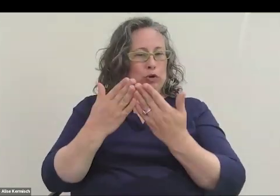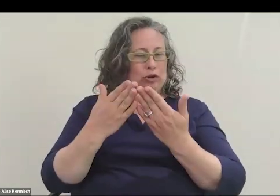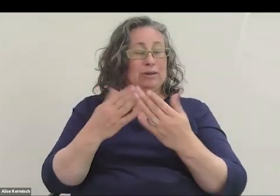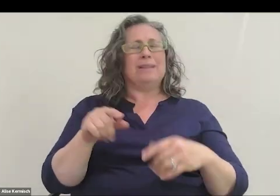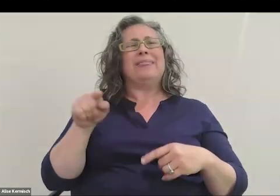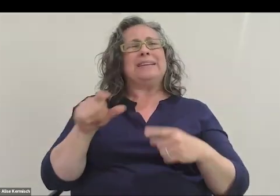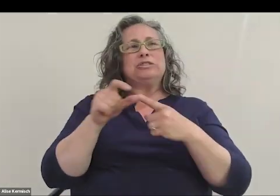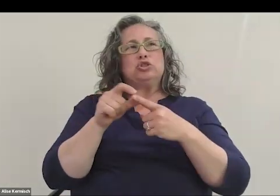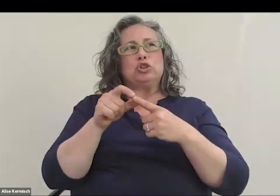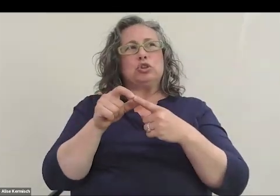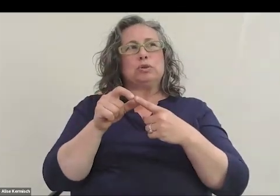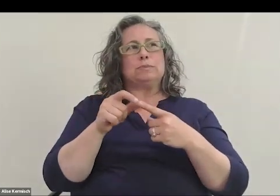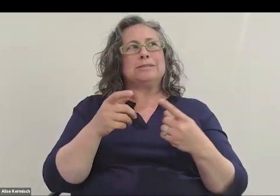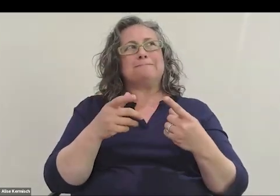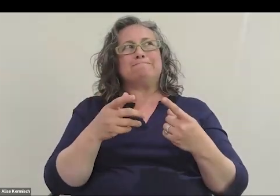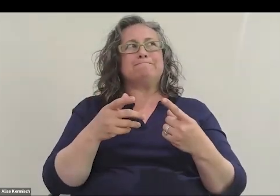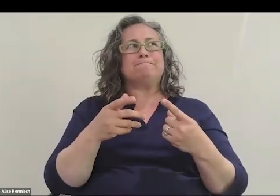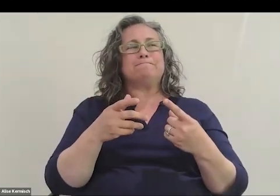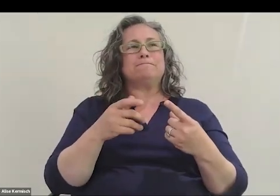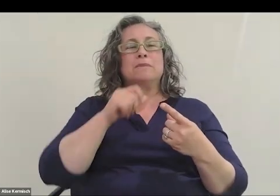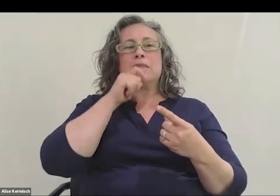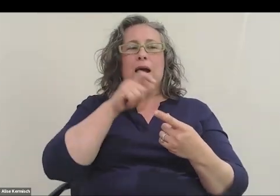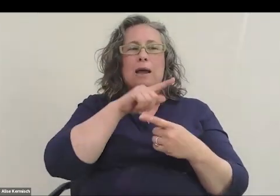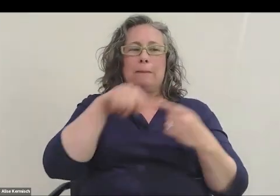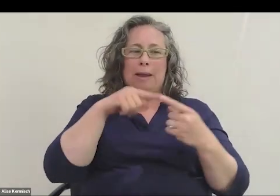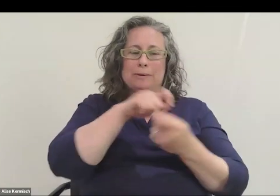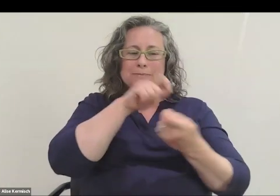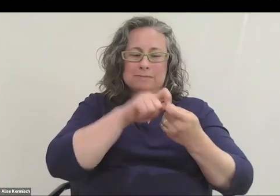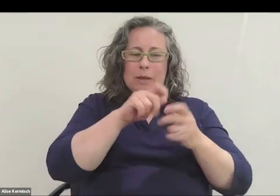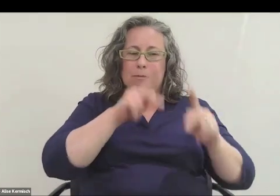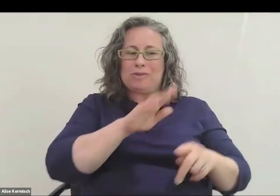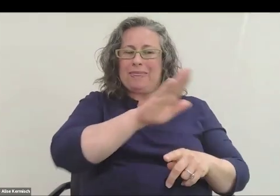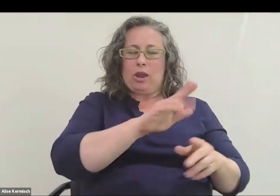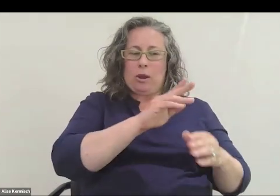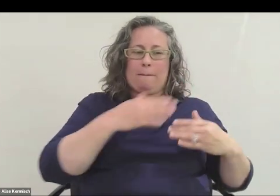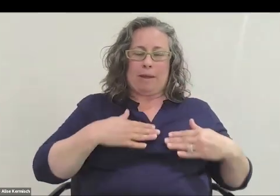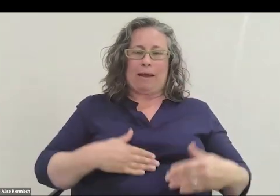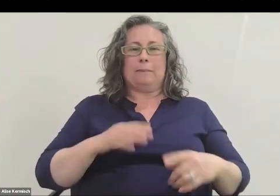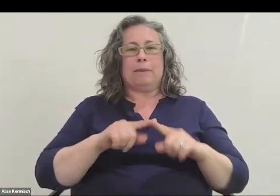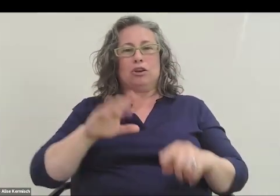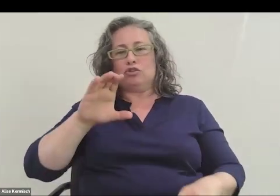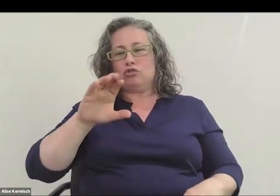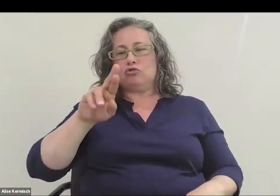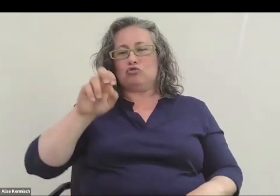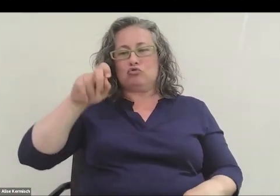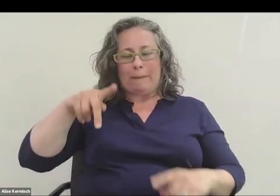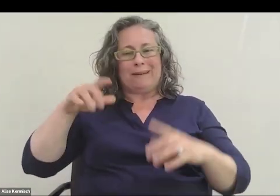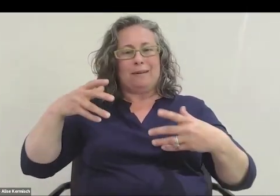These are terms, not necessarily about a particular person's body. Crip, of course, is a derivative of the word cripple